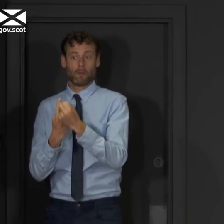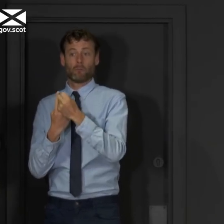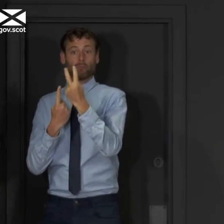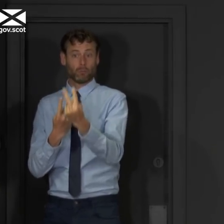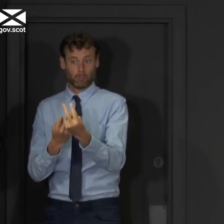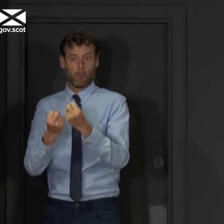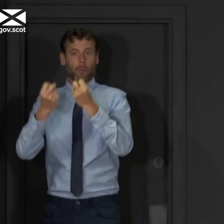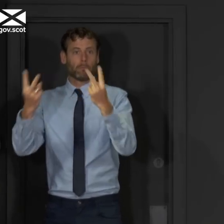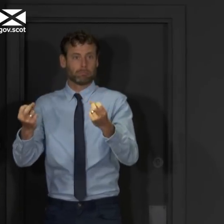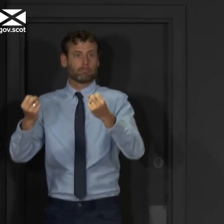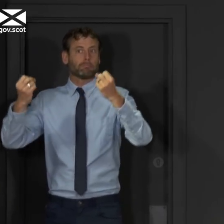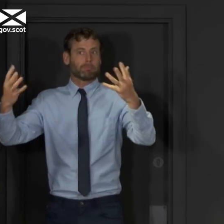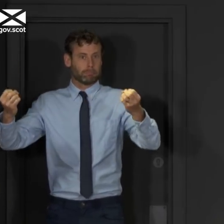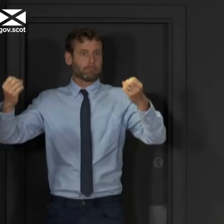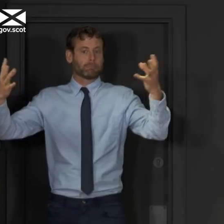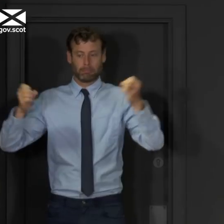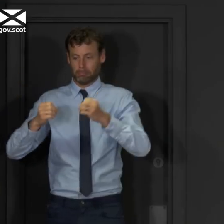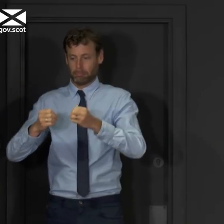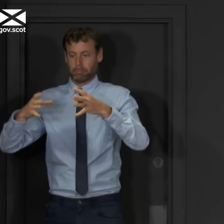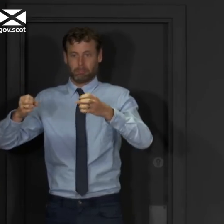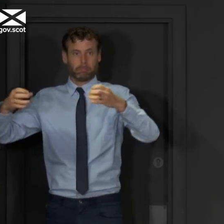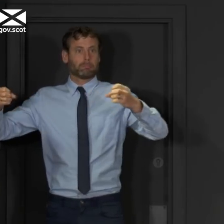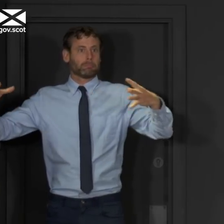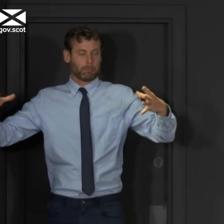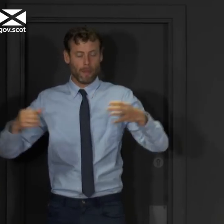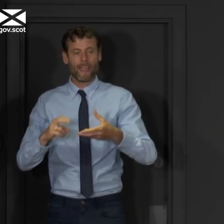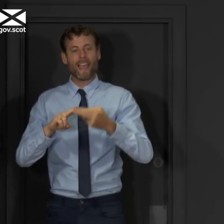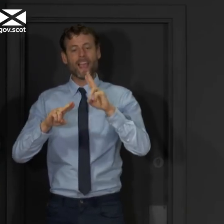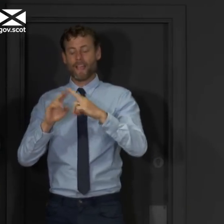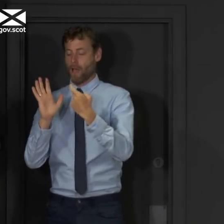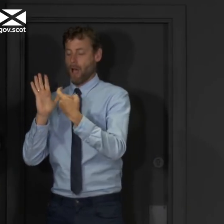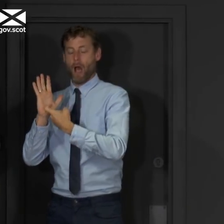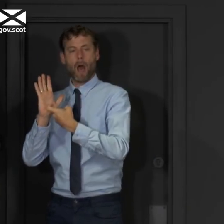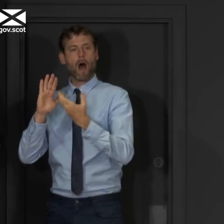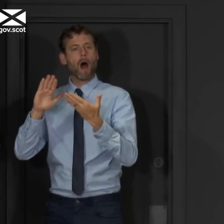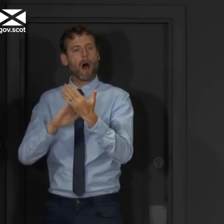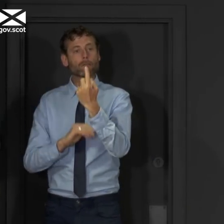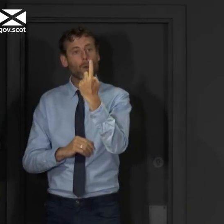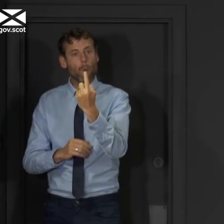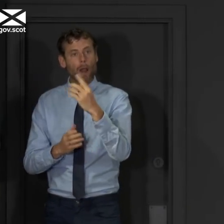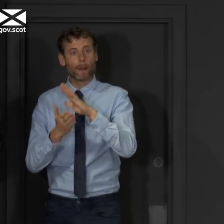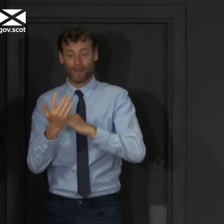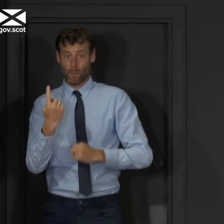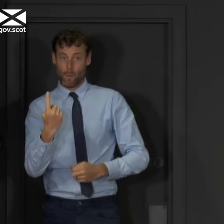and the virus will then spread exponentially. If R though is below 1, the number of people